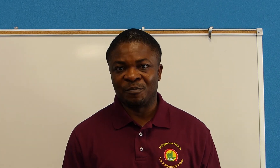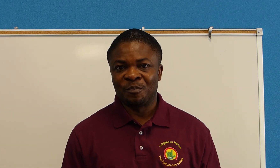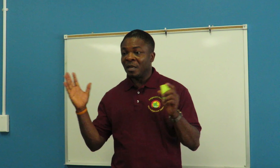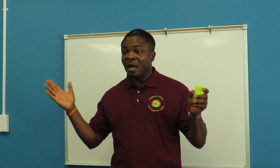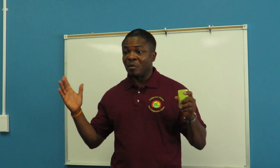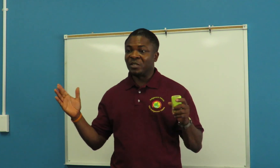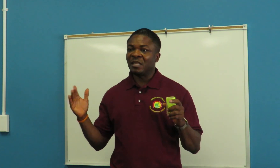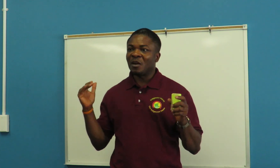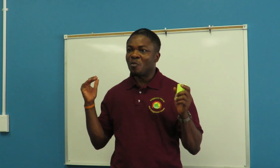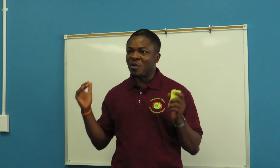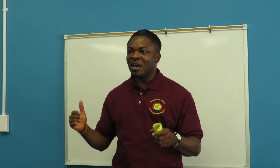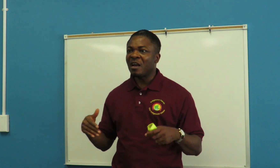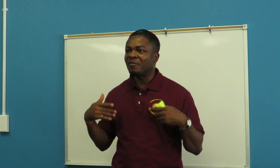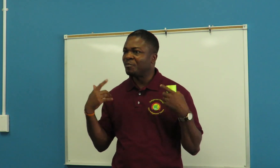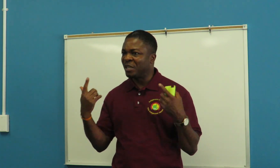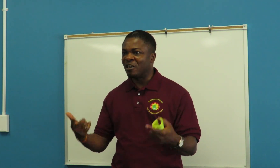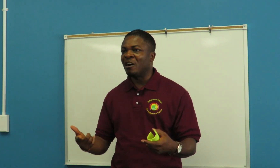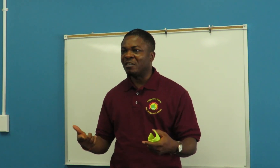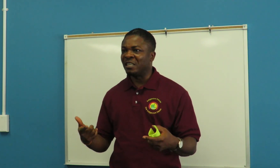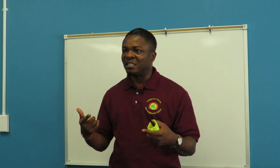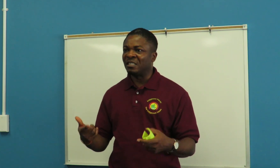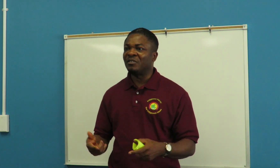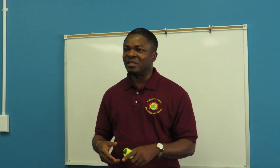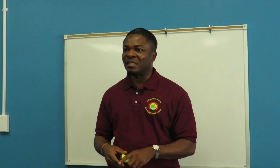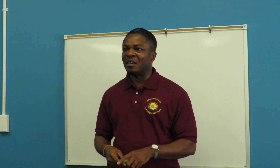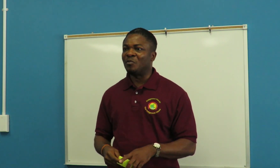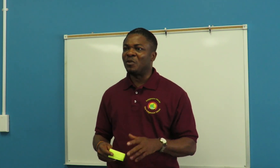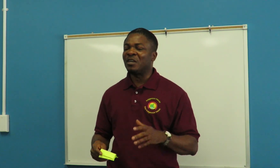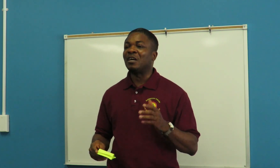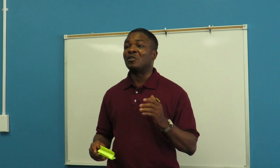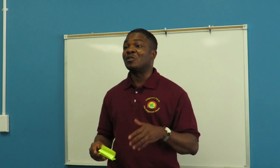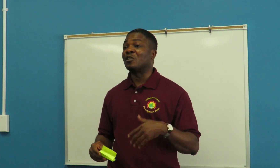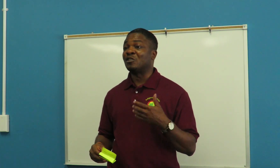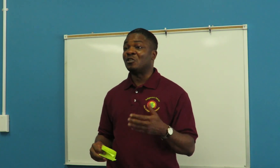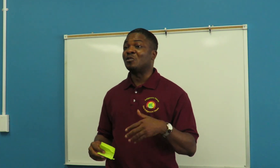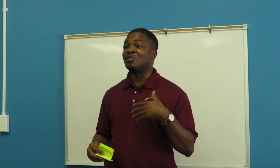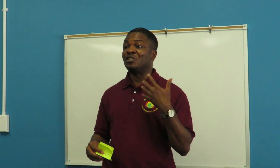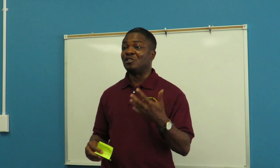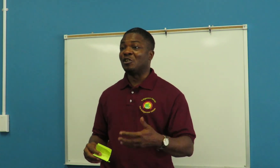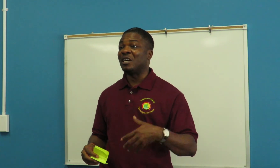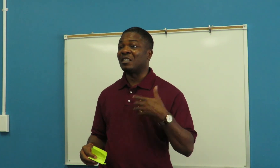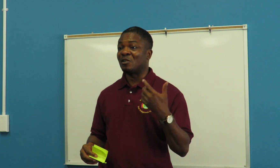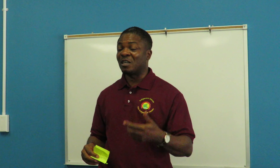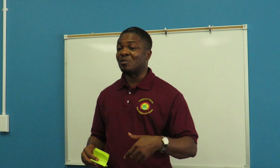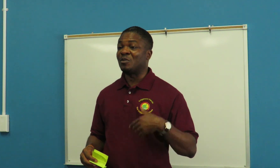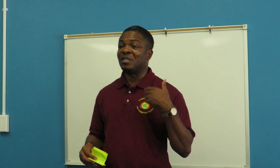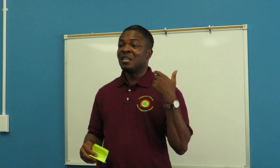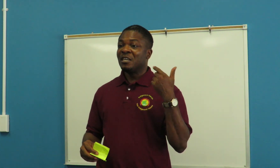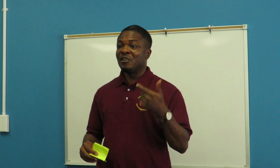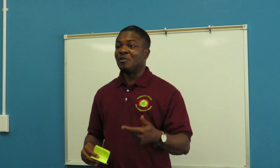I would say that we have begun a series that we are going to continue to enjoy as long as we you know